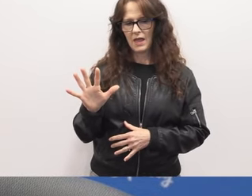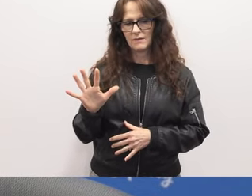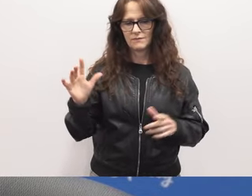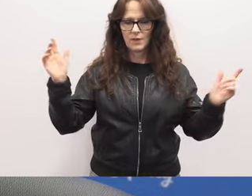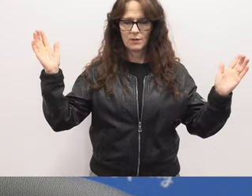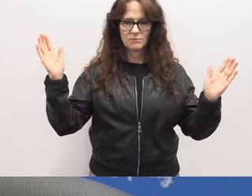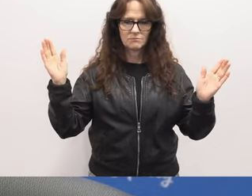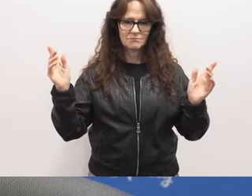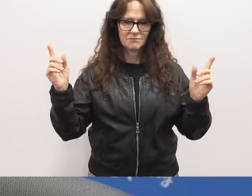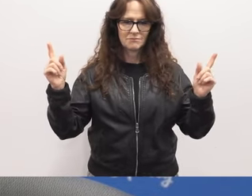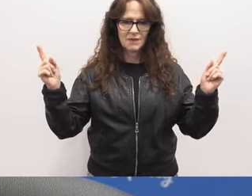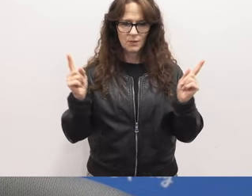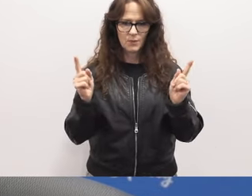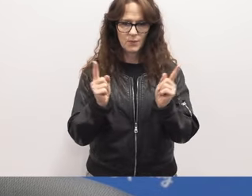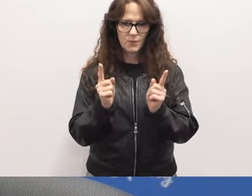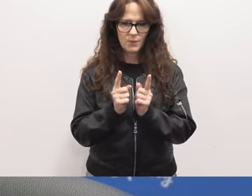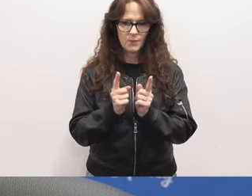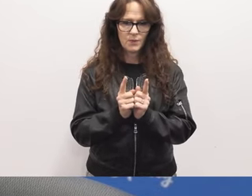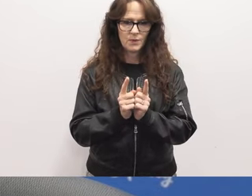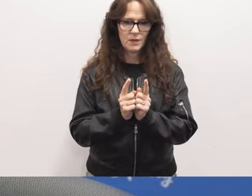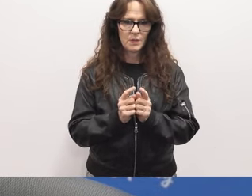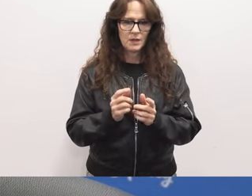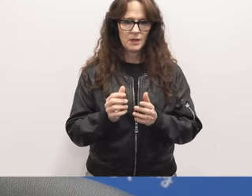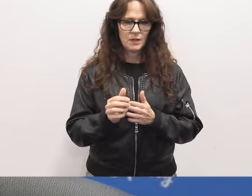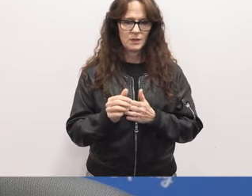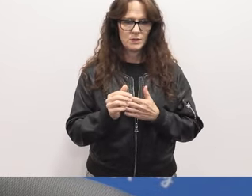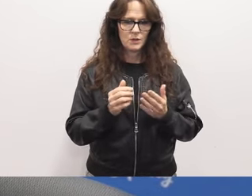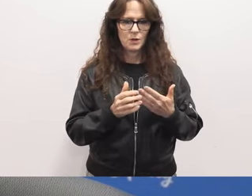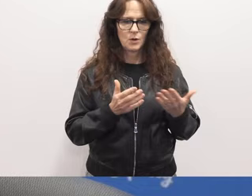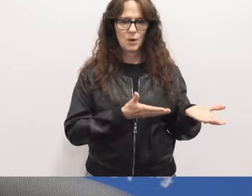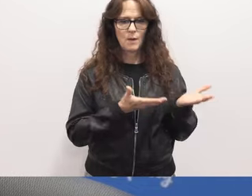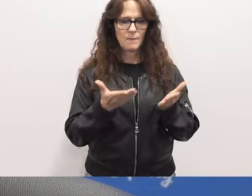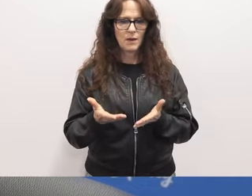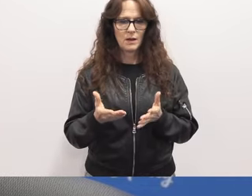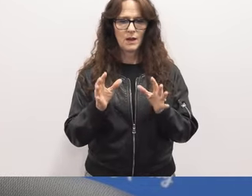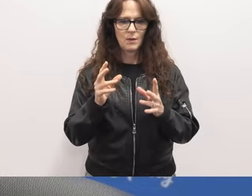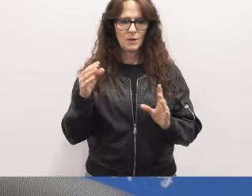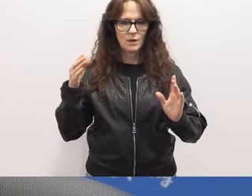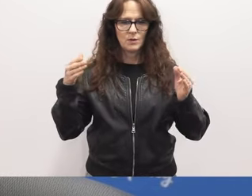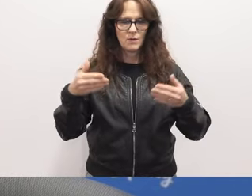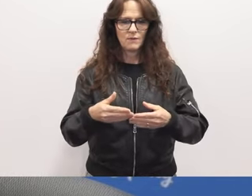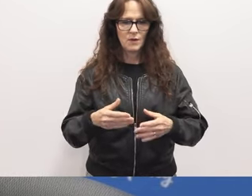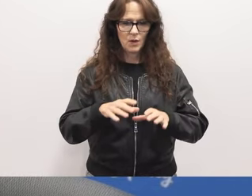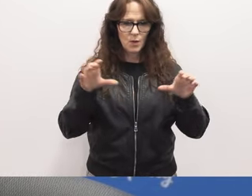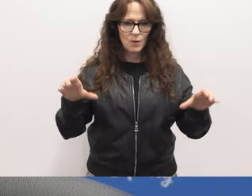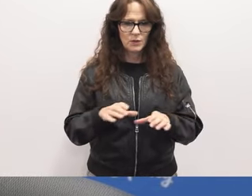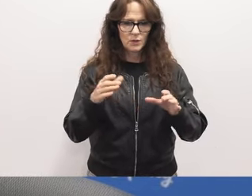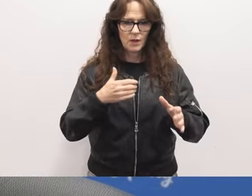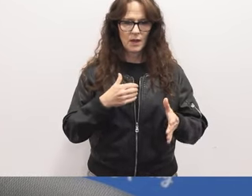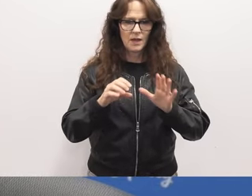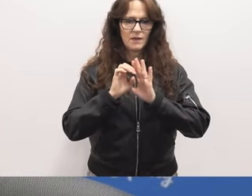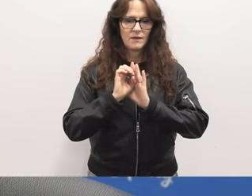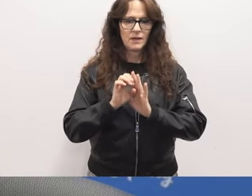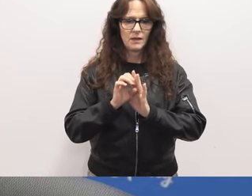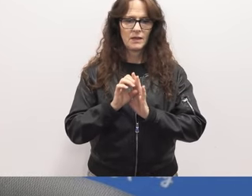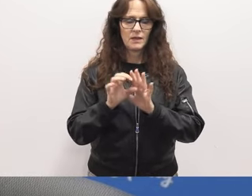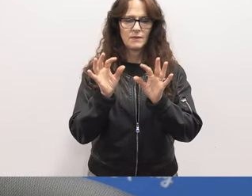So you took me right down the path, Dr. Baker. So I just wanted to key in on, we do have examples of significant growth